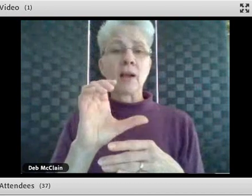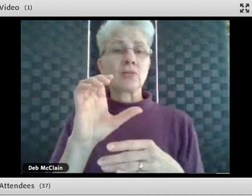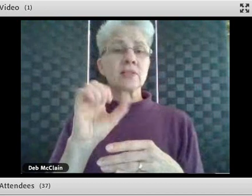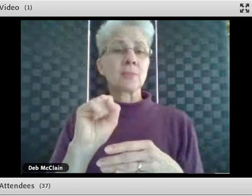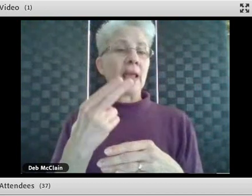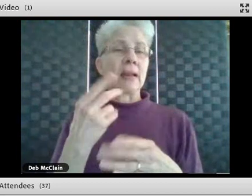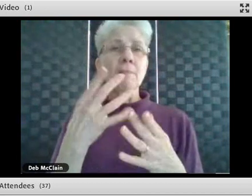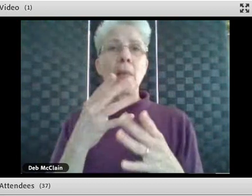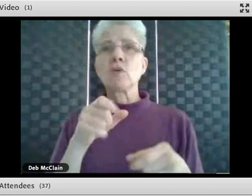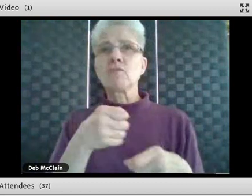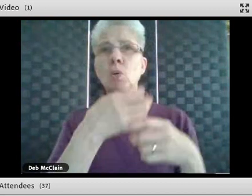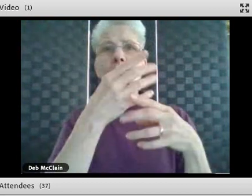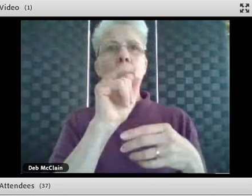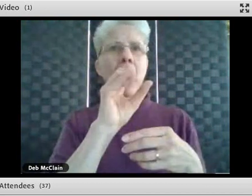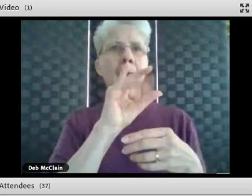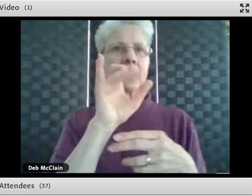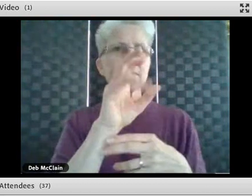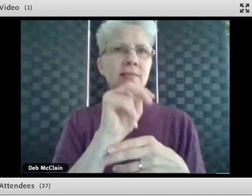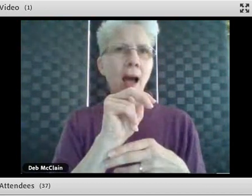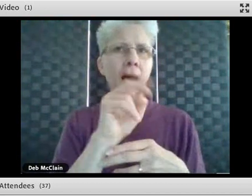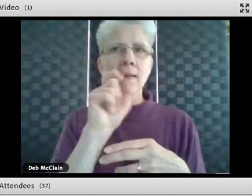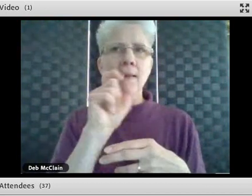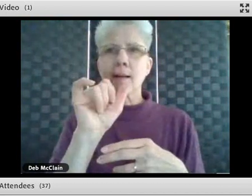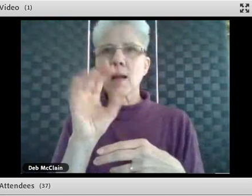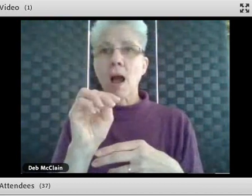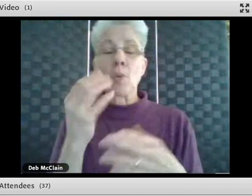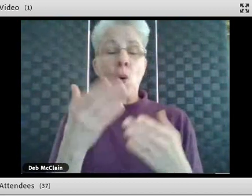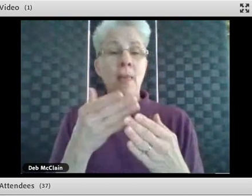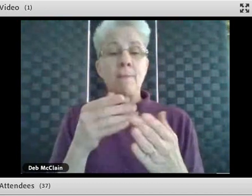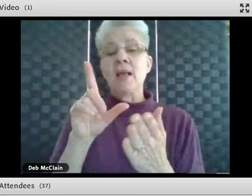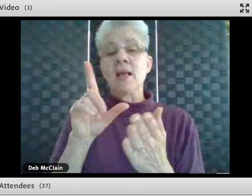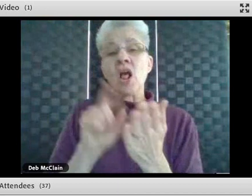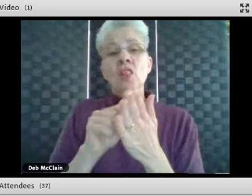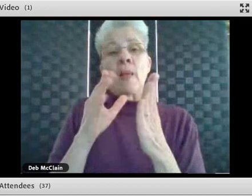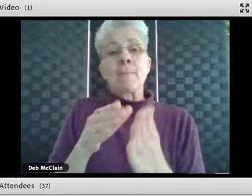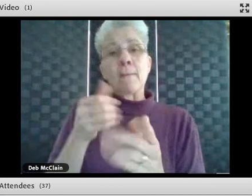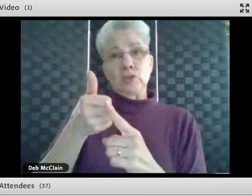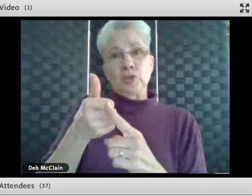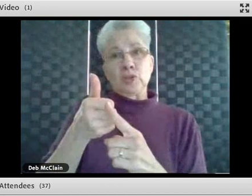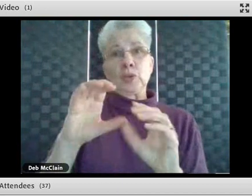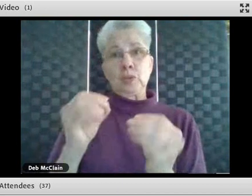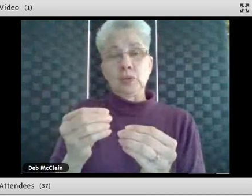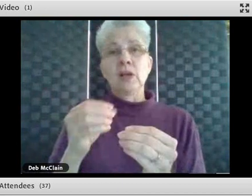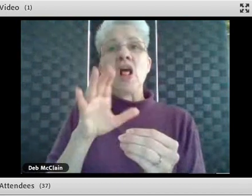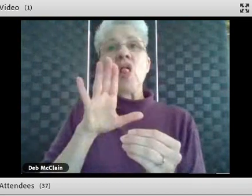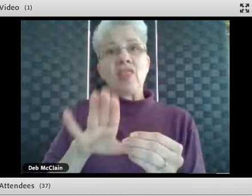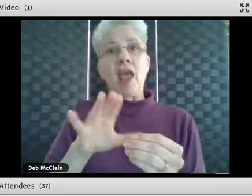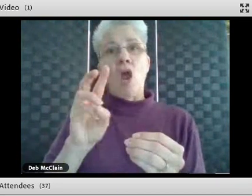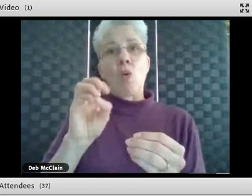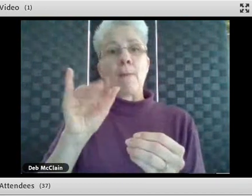like going to Amazon.com or the publisher's website, how to determine what something is about, because sometimes it's not obvious.